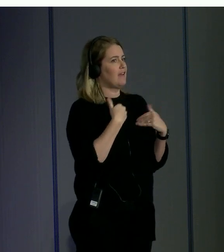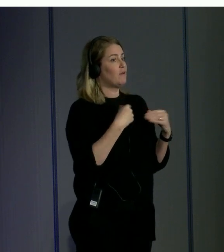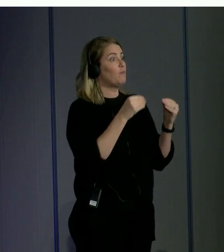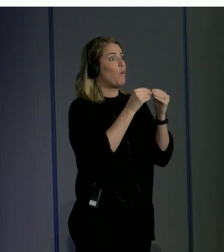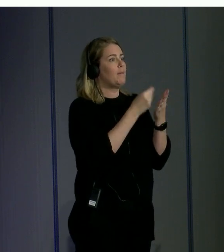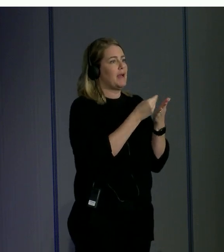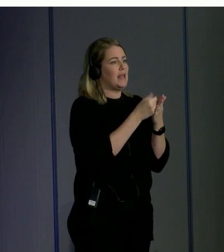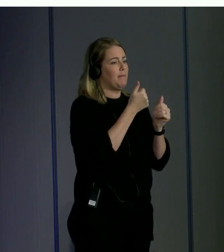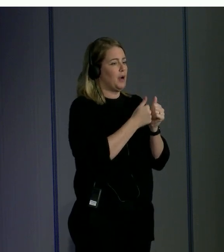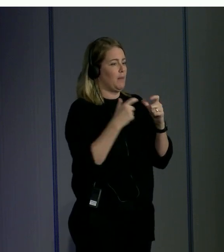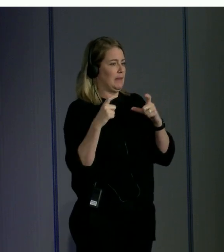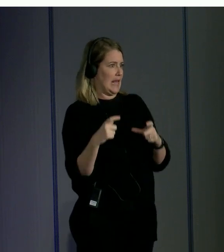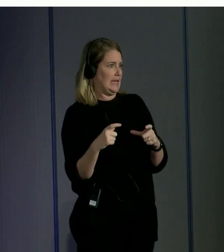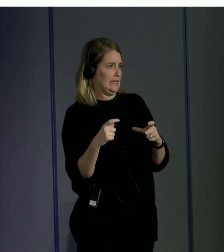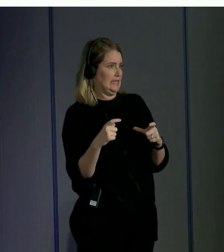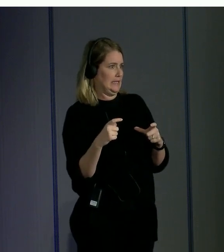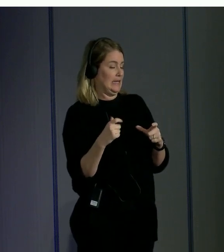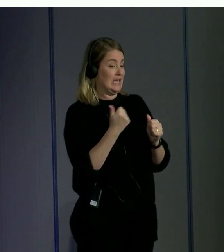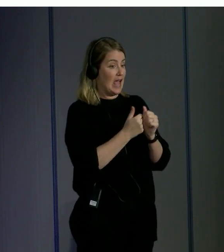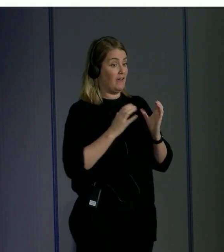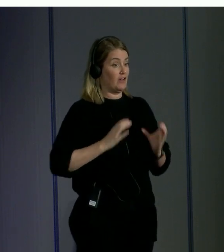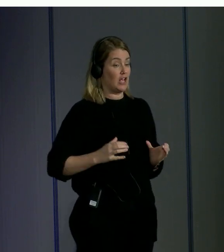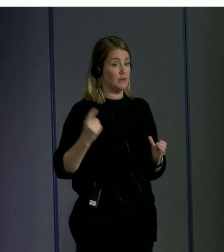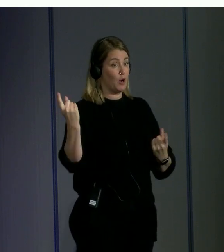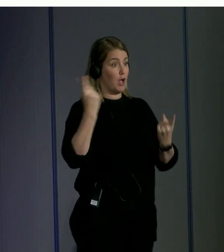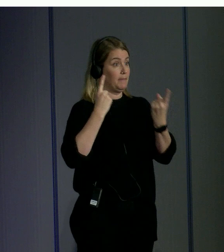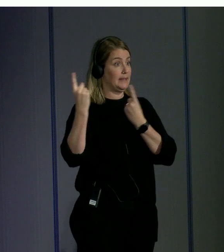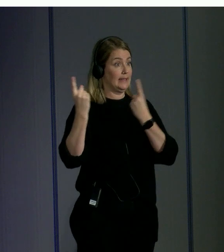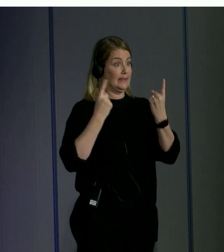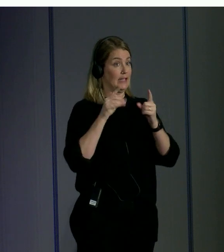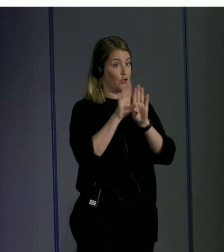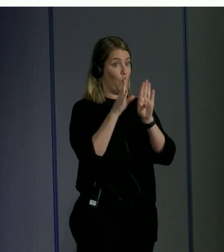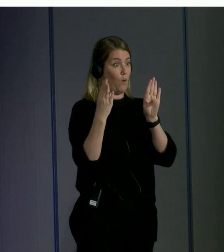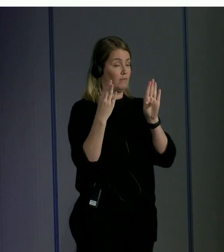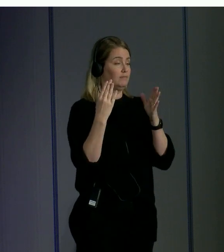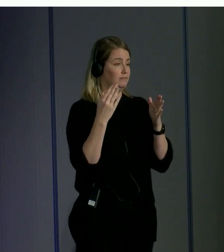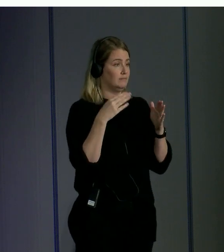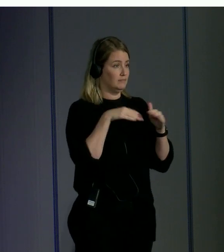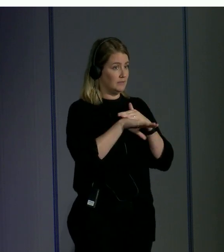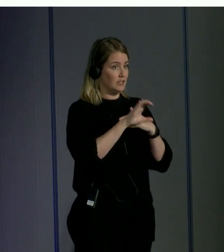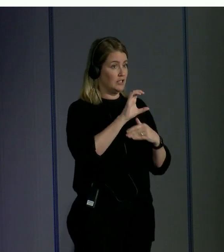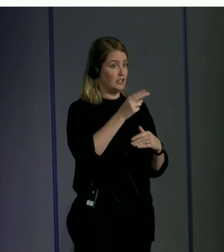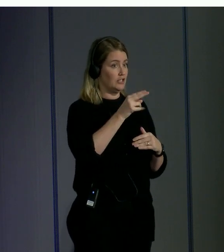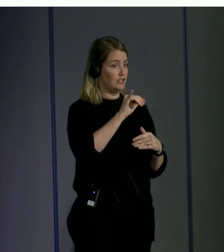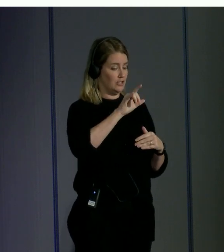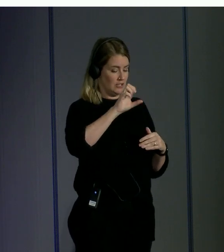per plate. Every customer that walks in the door to Chili's is spending about $20.